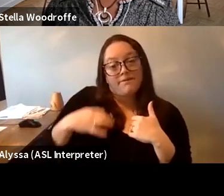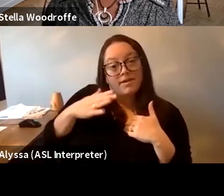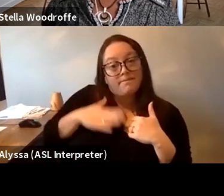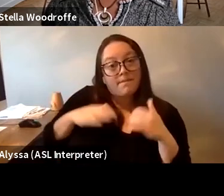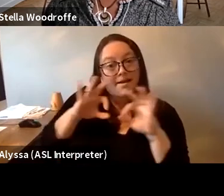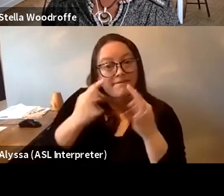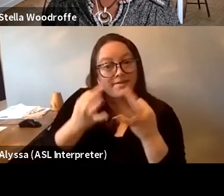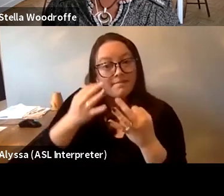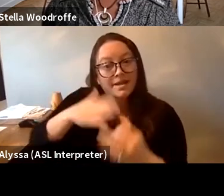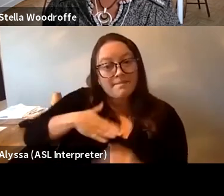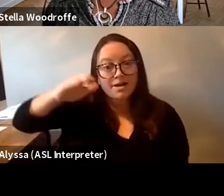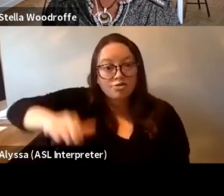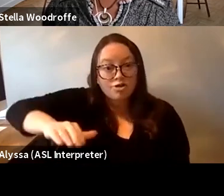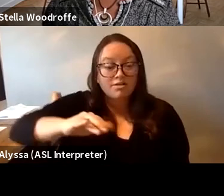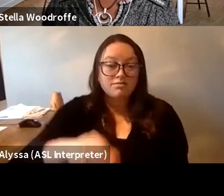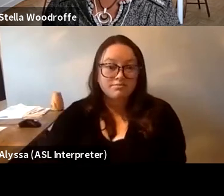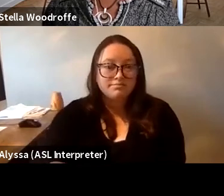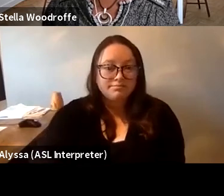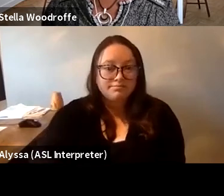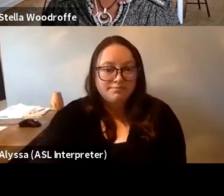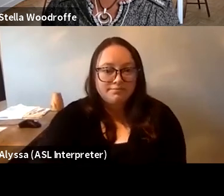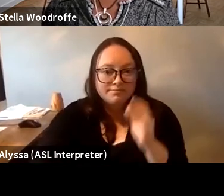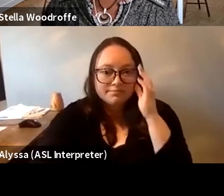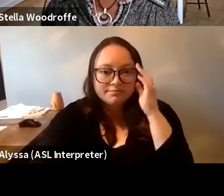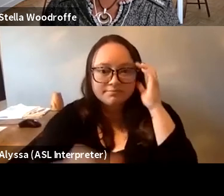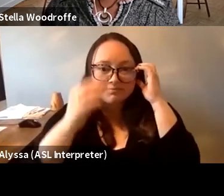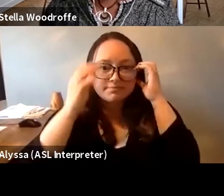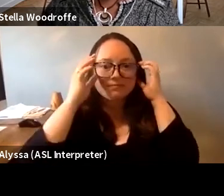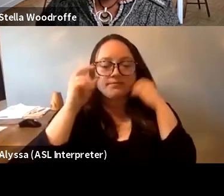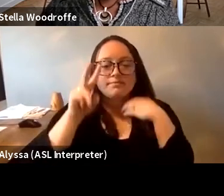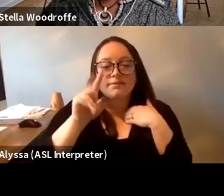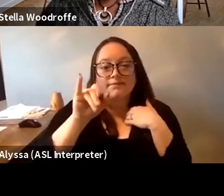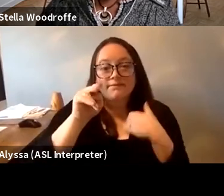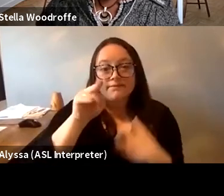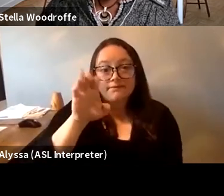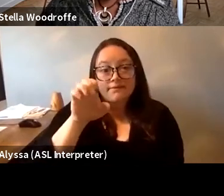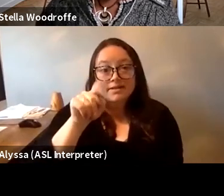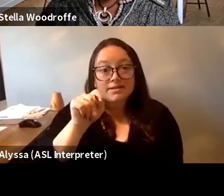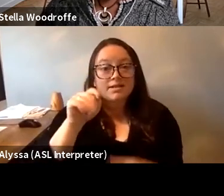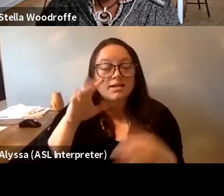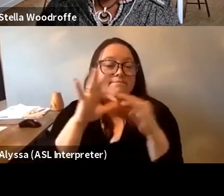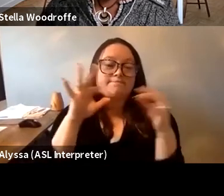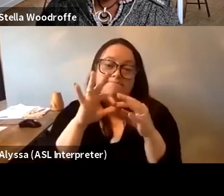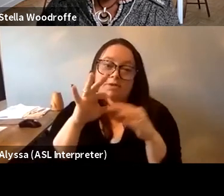100% true Maudelyne 100%. And I have to agree with you on that.